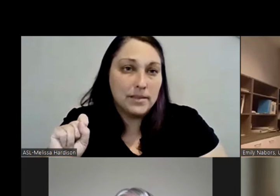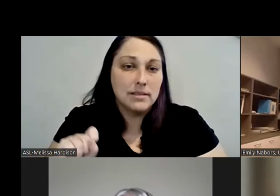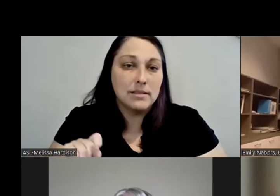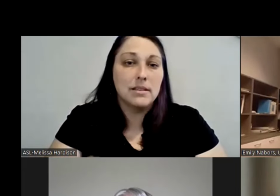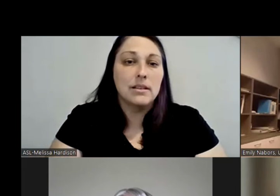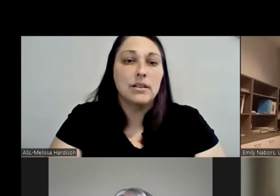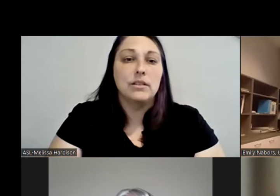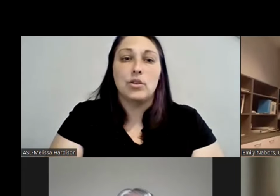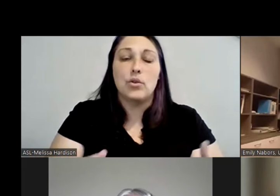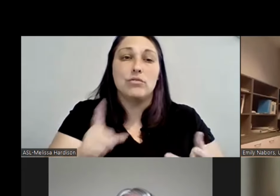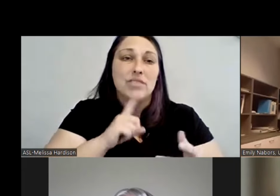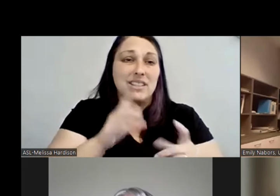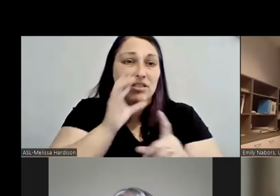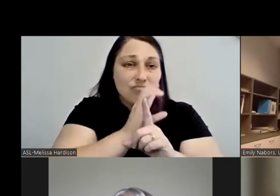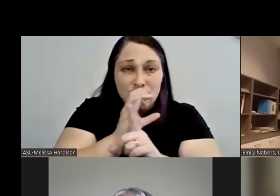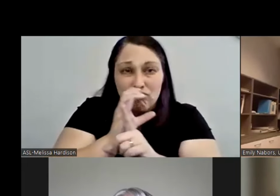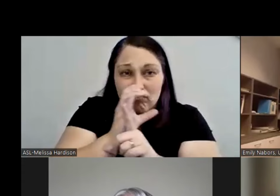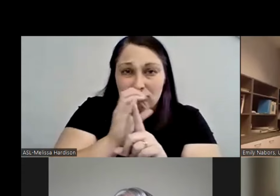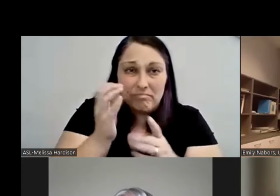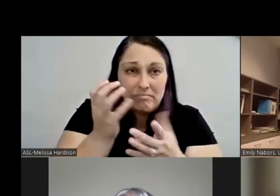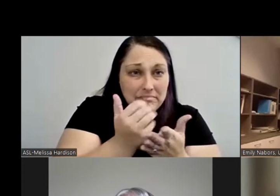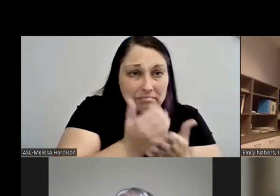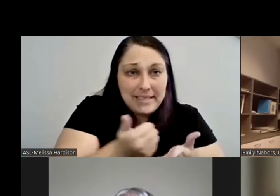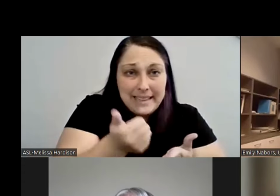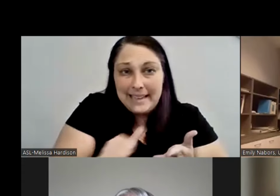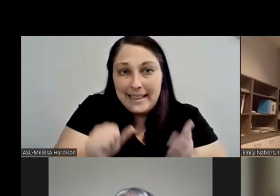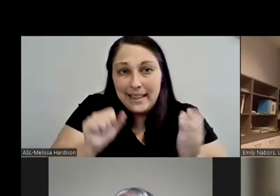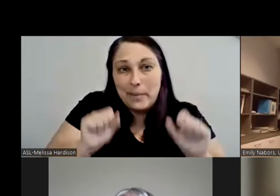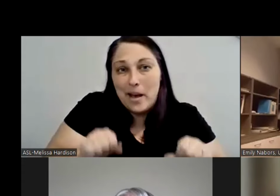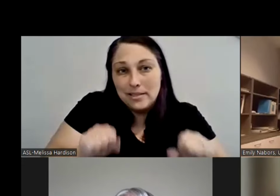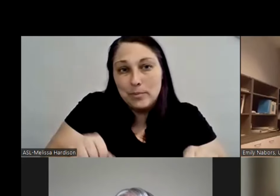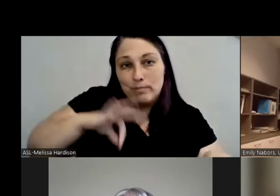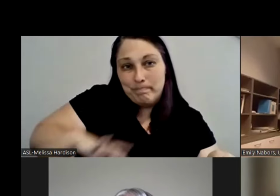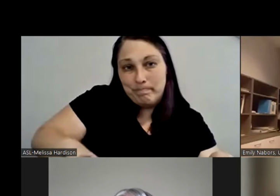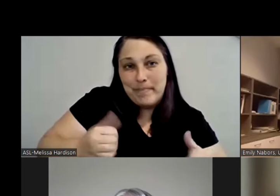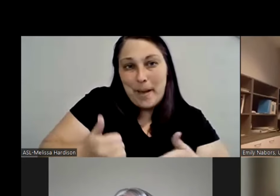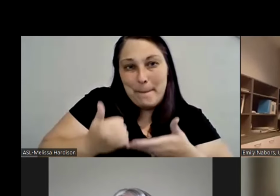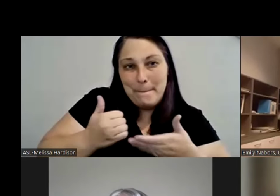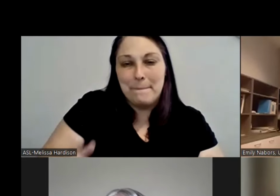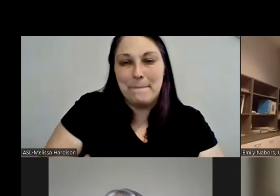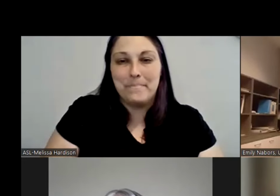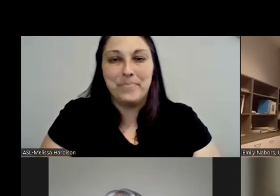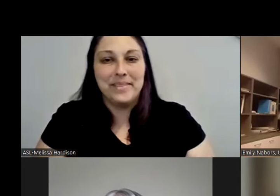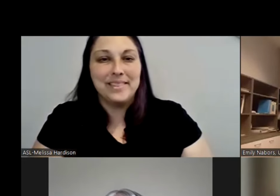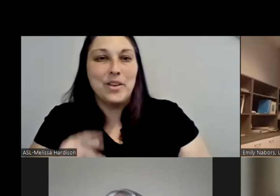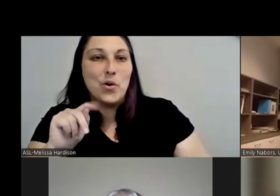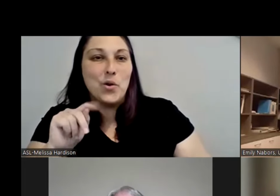So on this lie, we are presenting a number of federal agencies that pay make that play a role in Home Modifications.